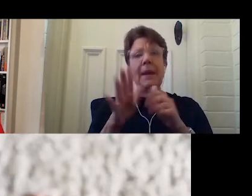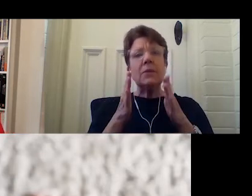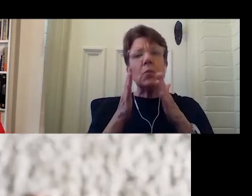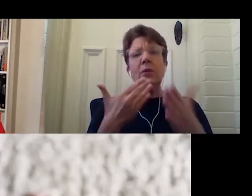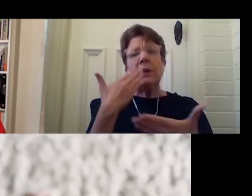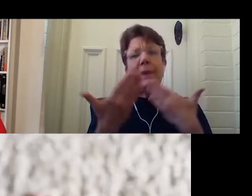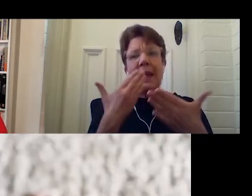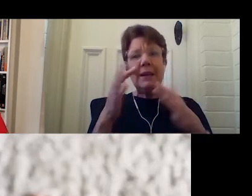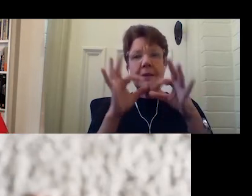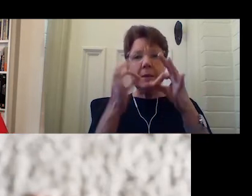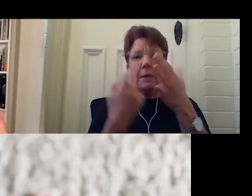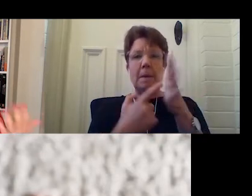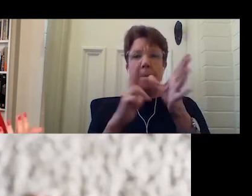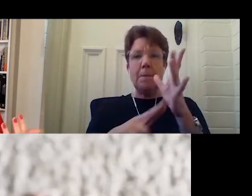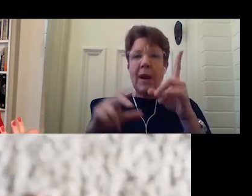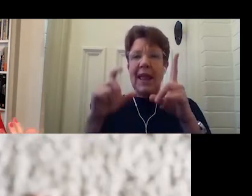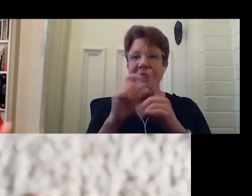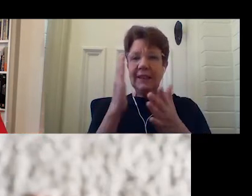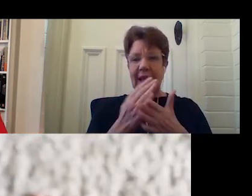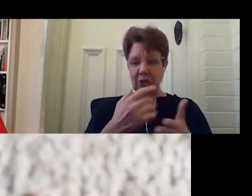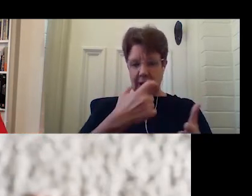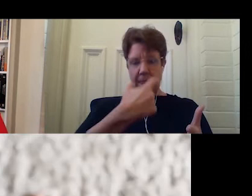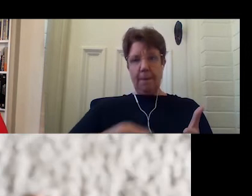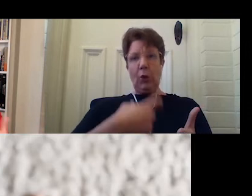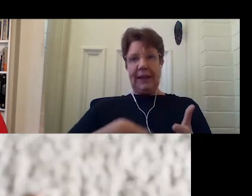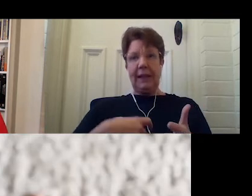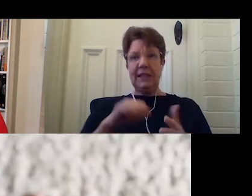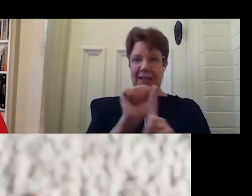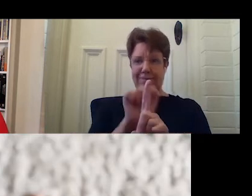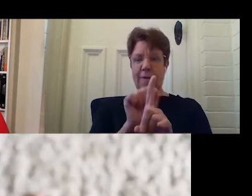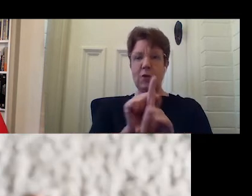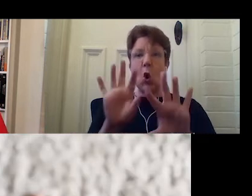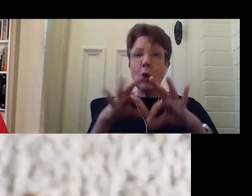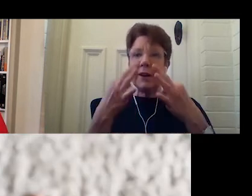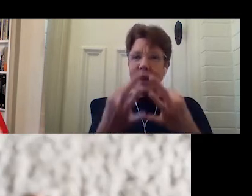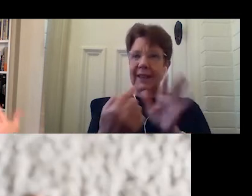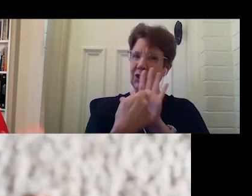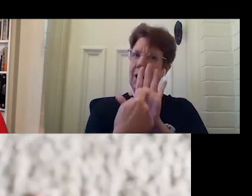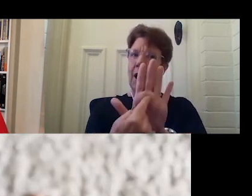it as the personality of your organisation, all the personality of